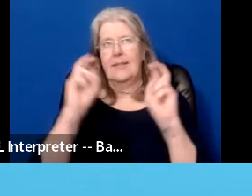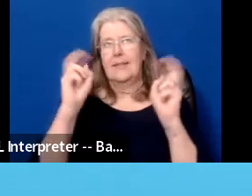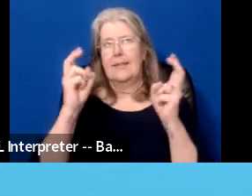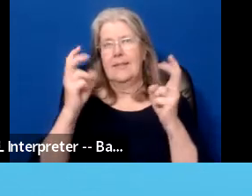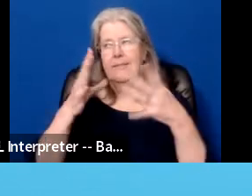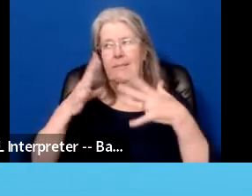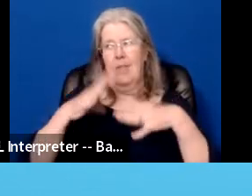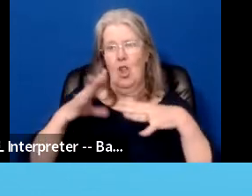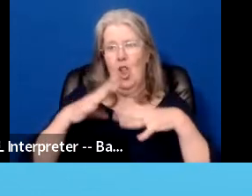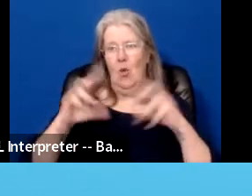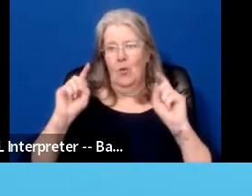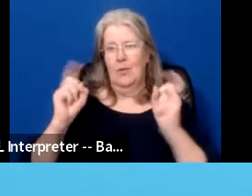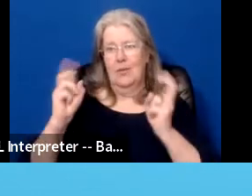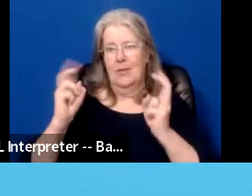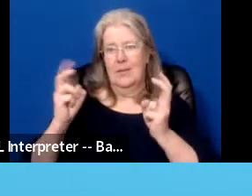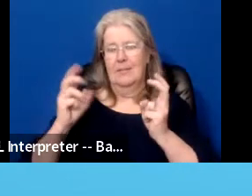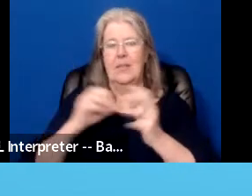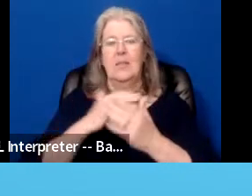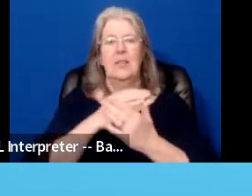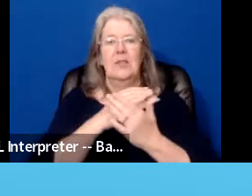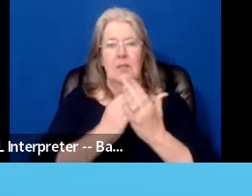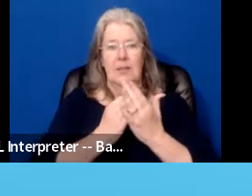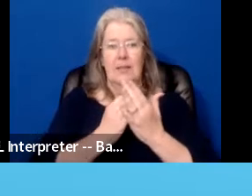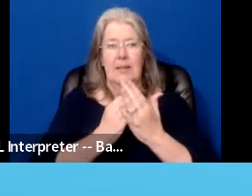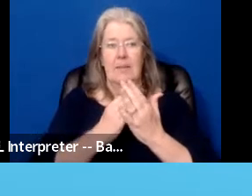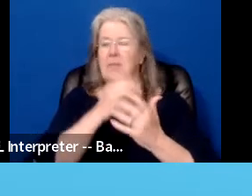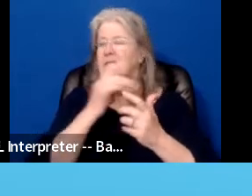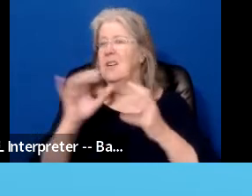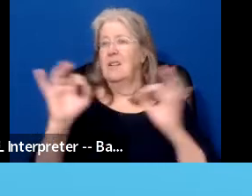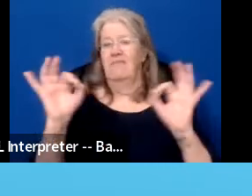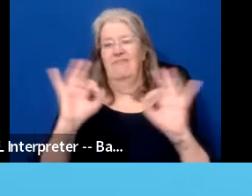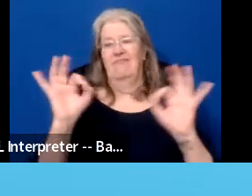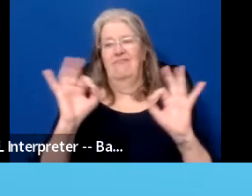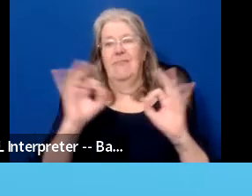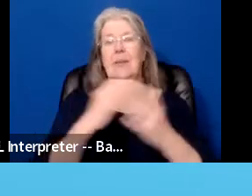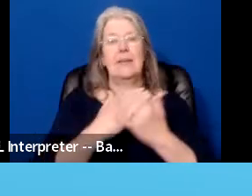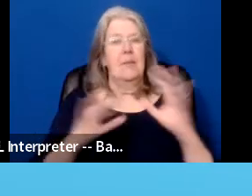And so, some of those are not a big deal, and it may just say, instead of